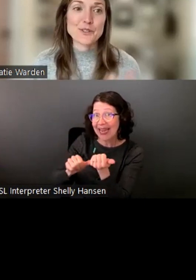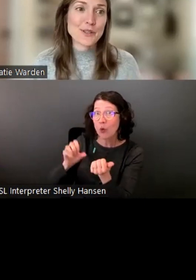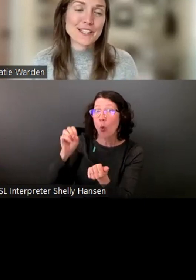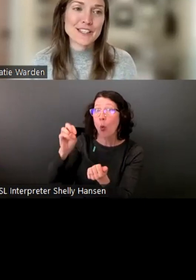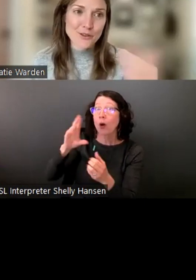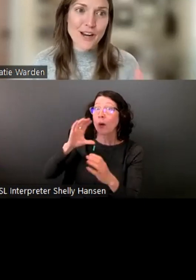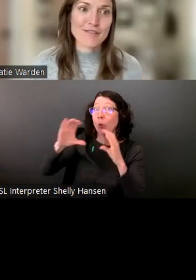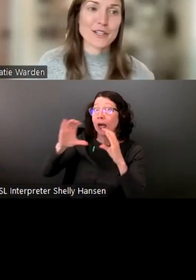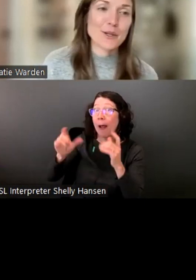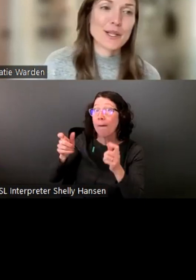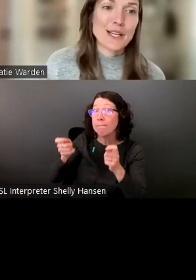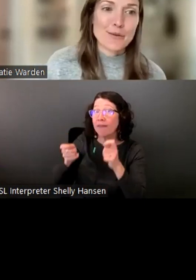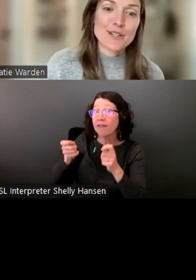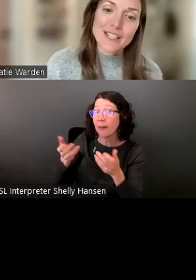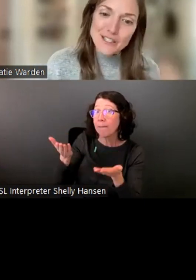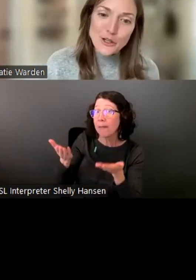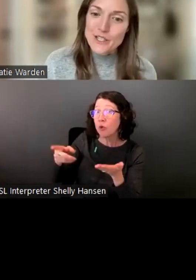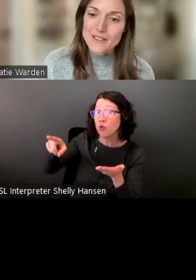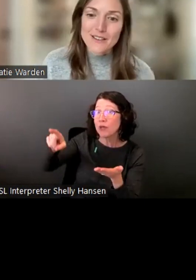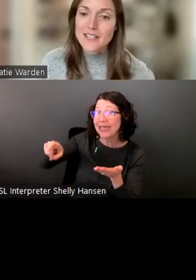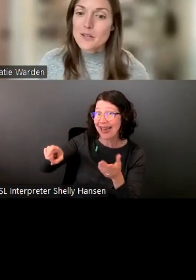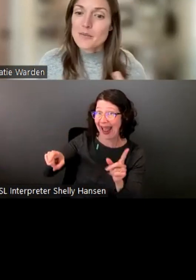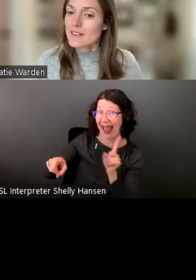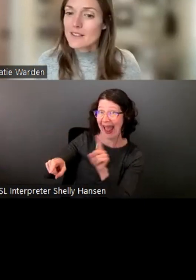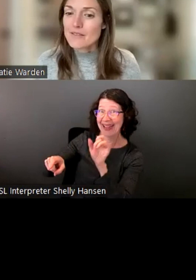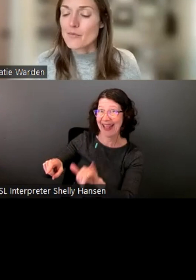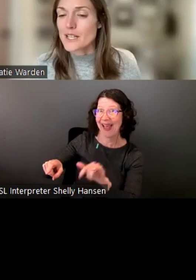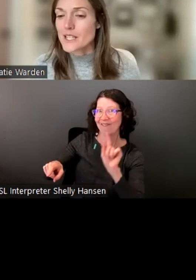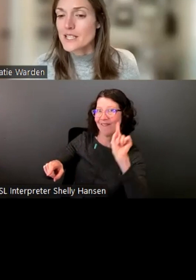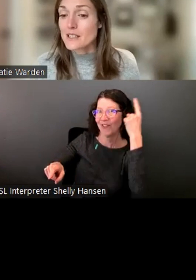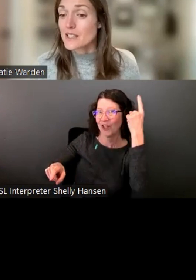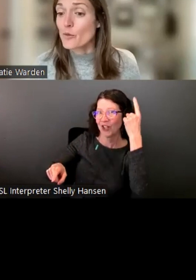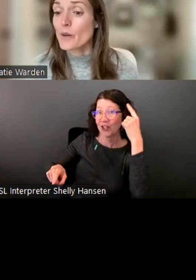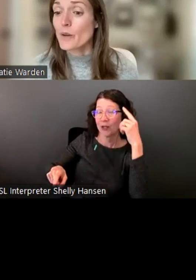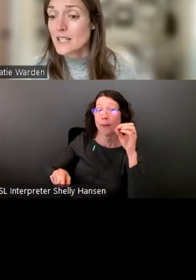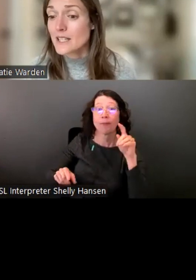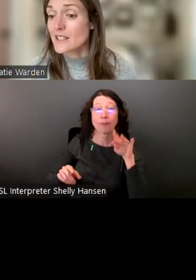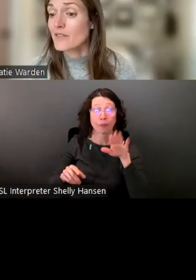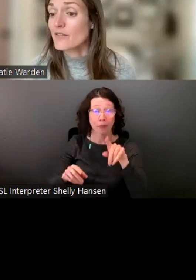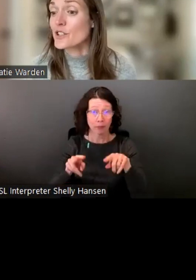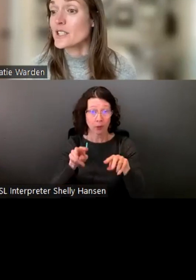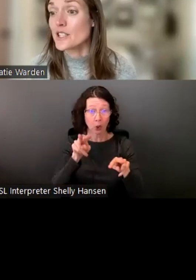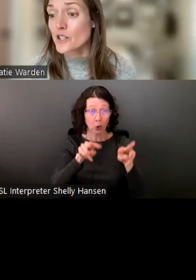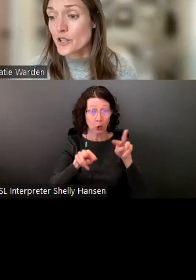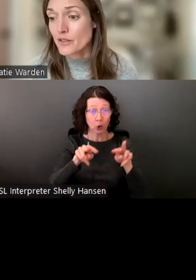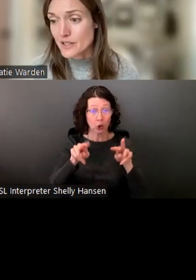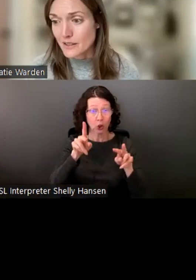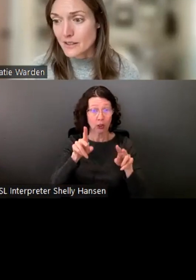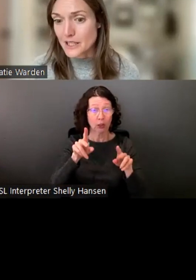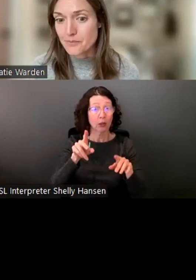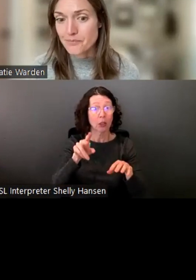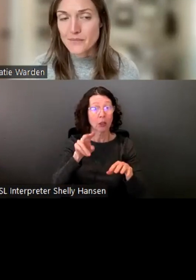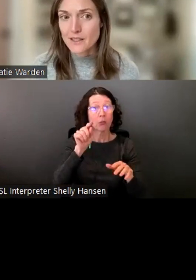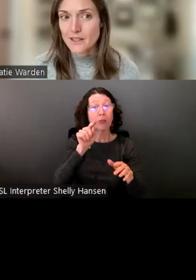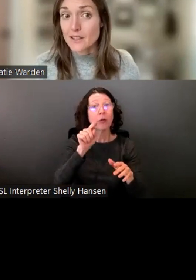So then in the graphic, we're next going to think about the information, someone might need as they first enter your facility.